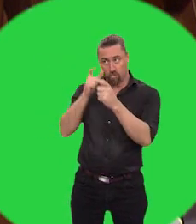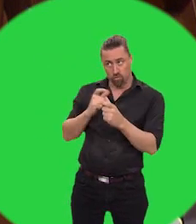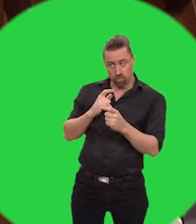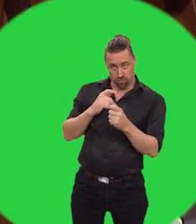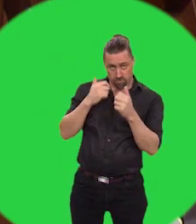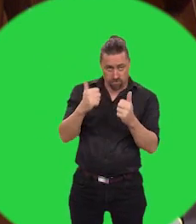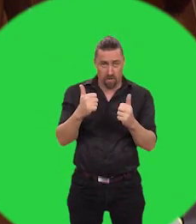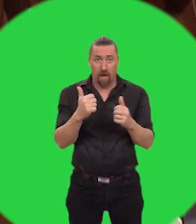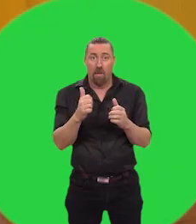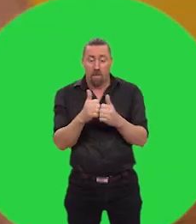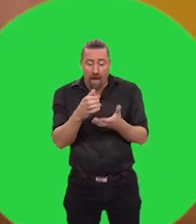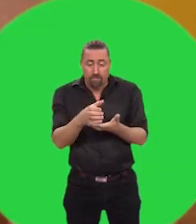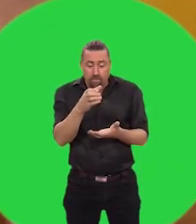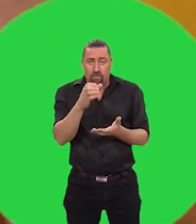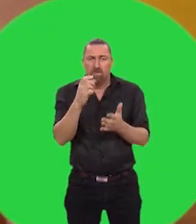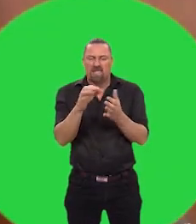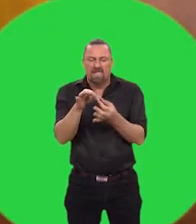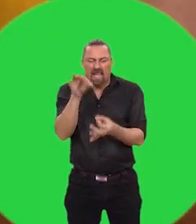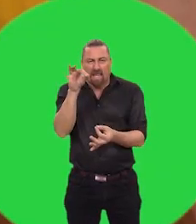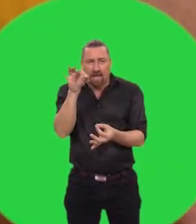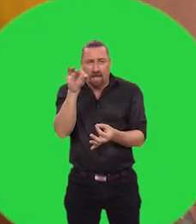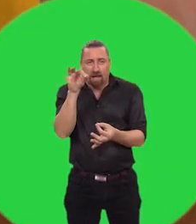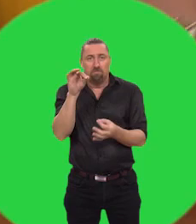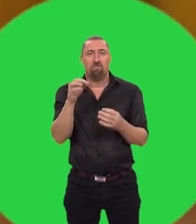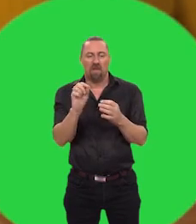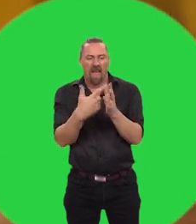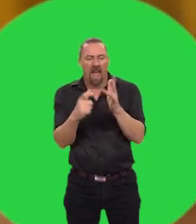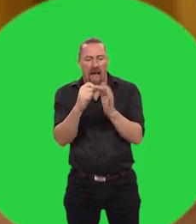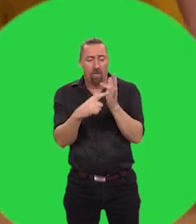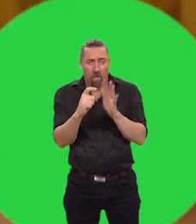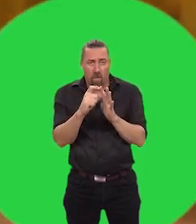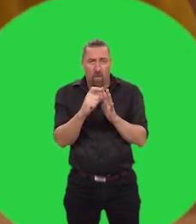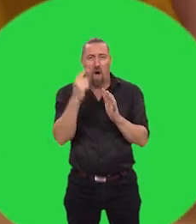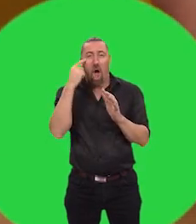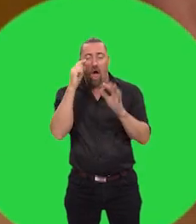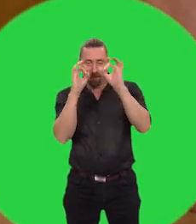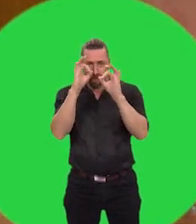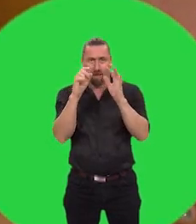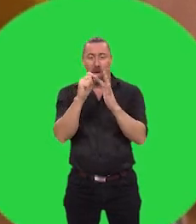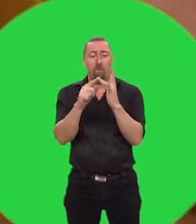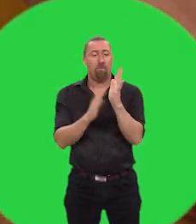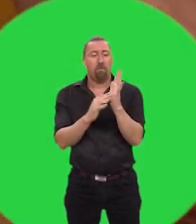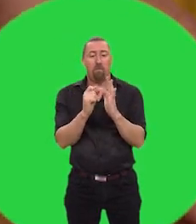Then you'll need a paper cup, a craft stick, some cardboard, googly eyes, pom poms, and if you don't have those,